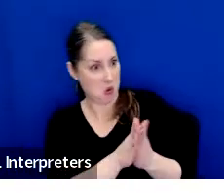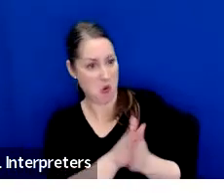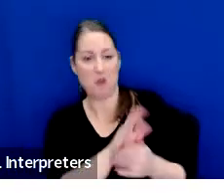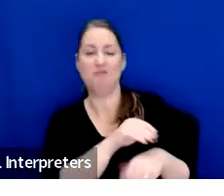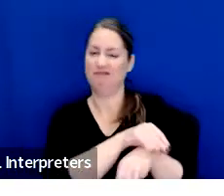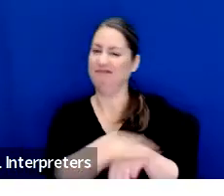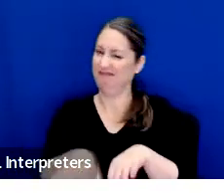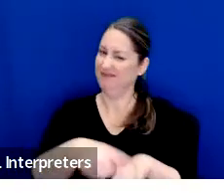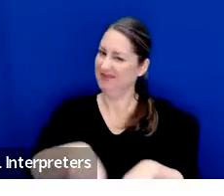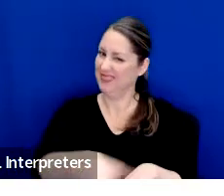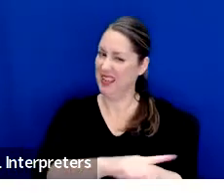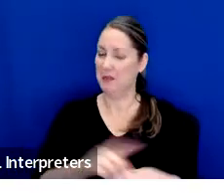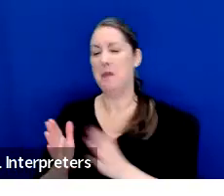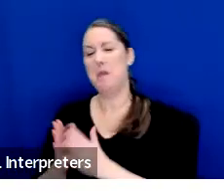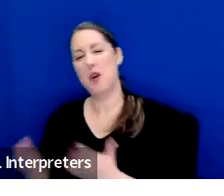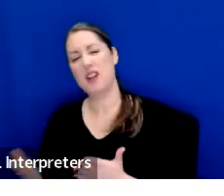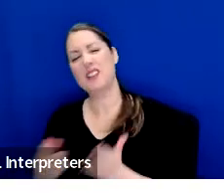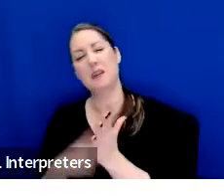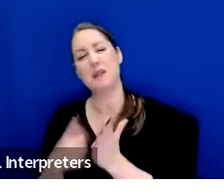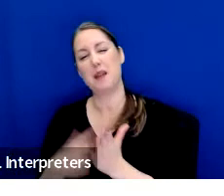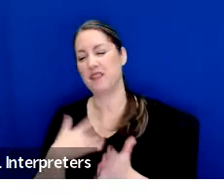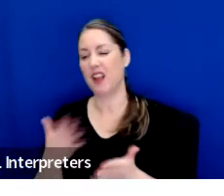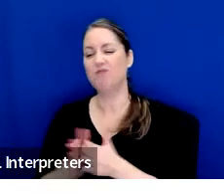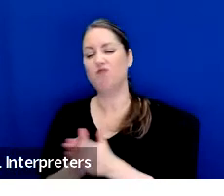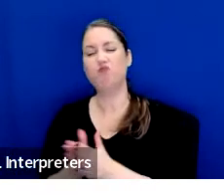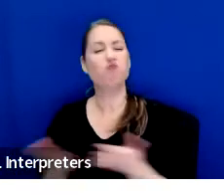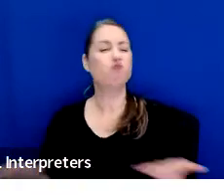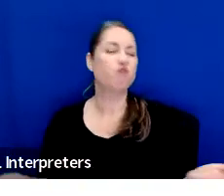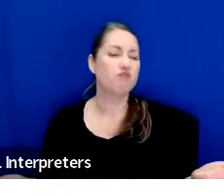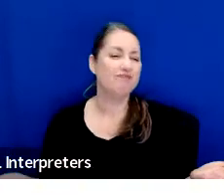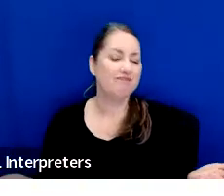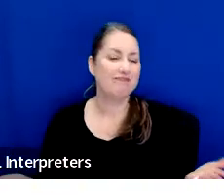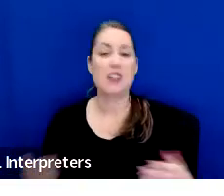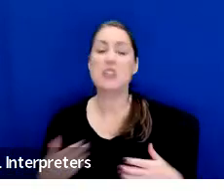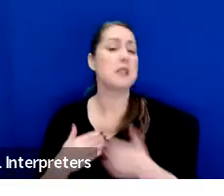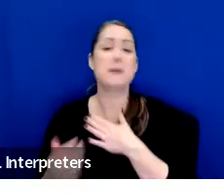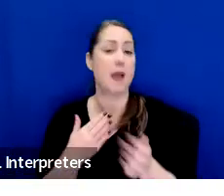classroom in front of students or I'm approaching it in an asynchronous